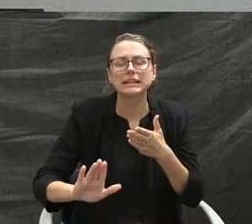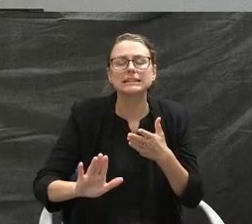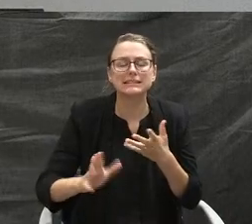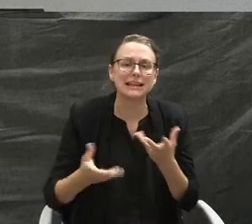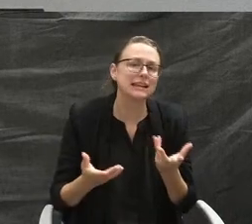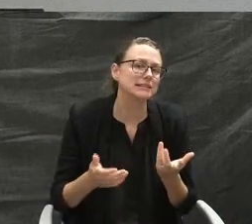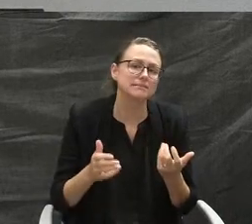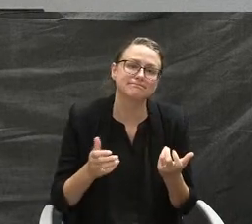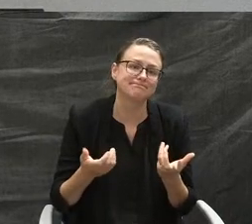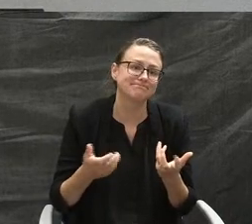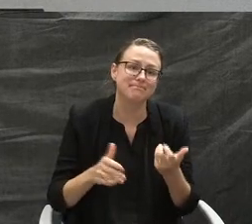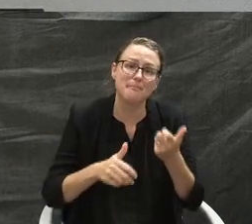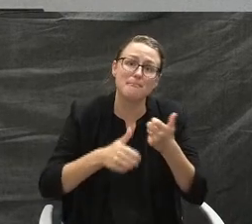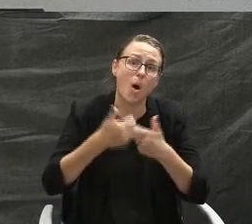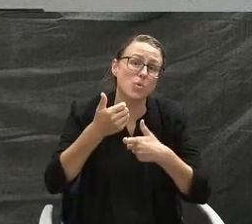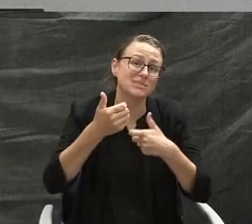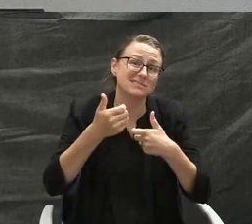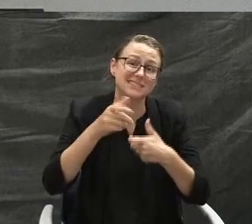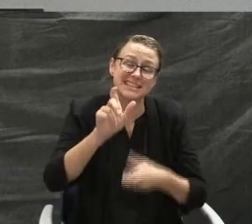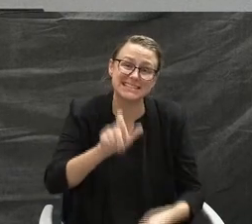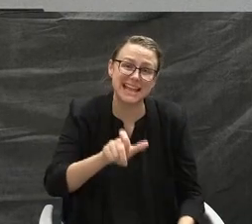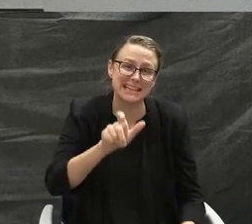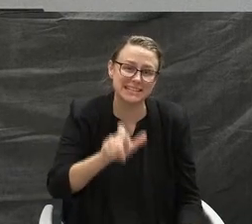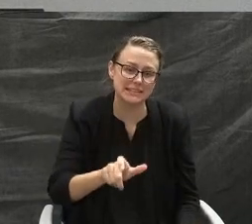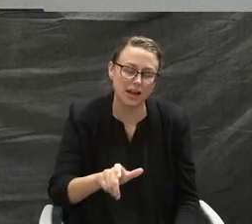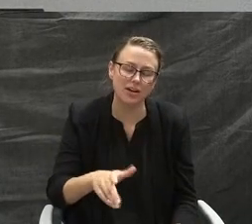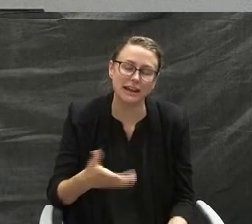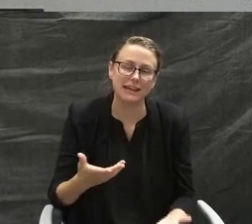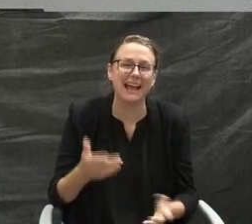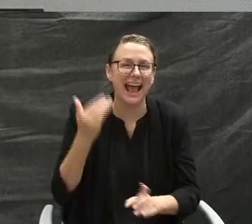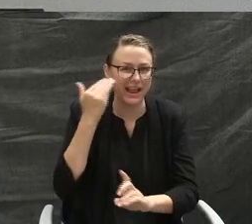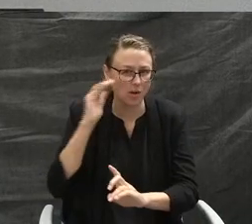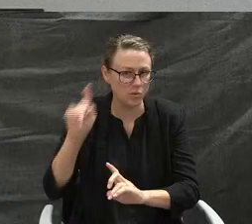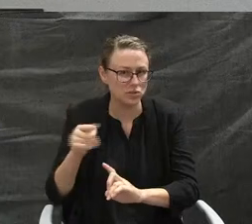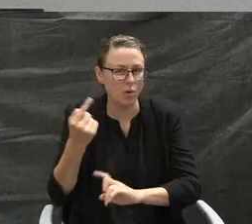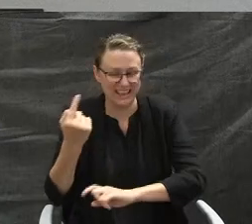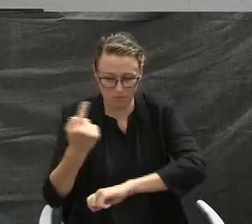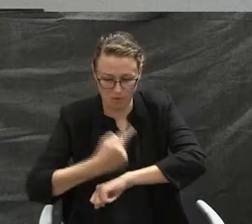we look at the utilization of the high school rooms and it's a